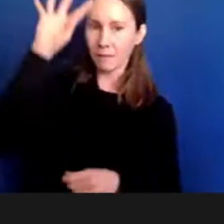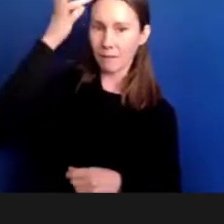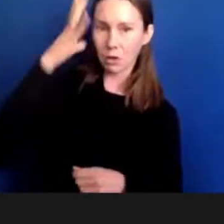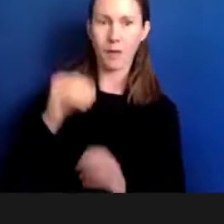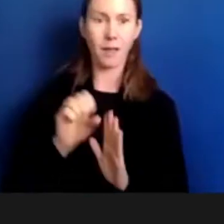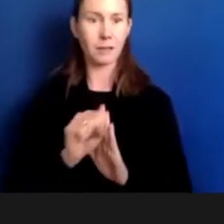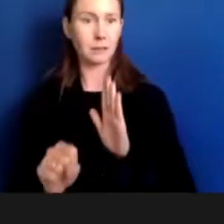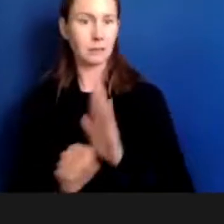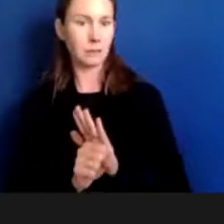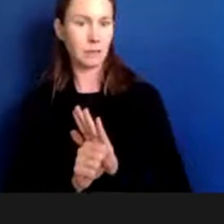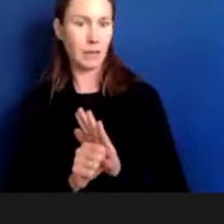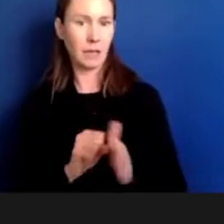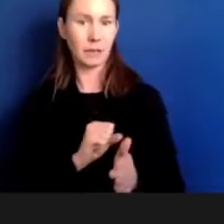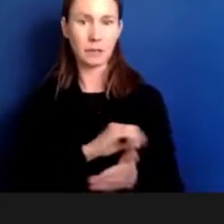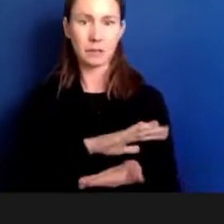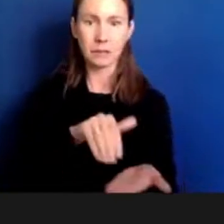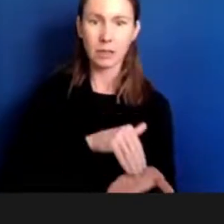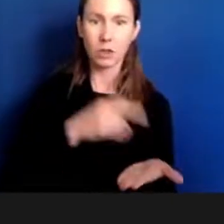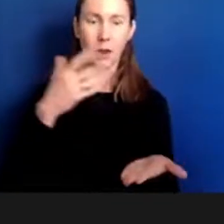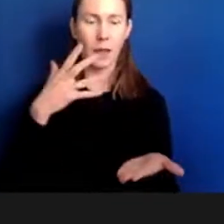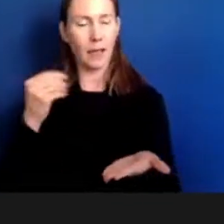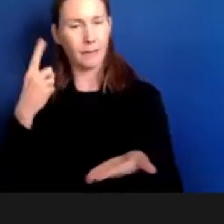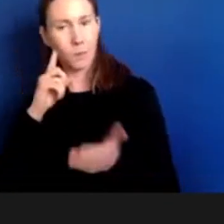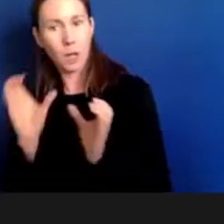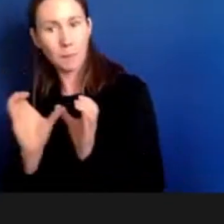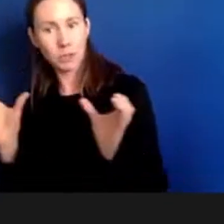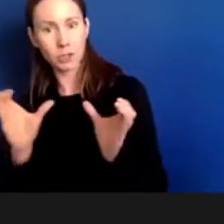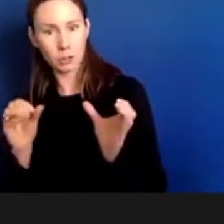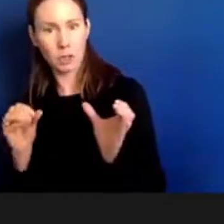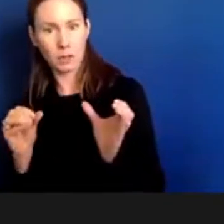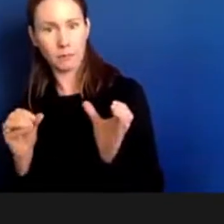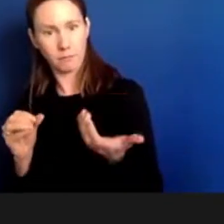the Commission on Dental Accreditation, and the American Dental Association.